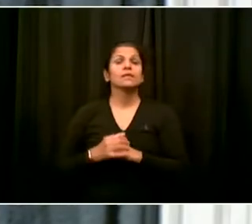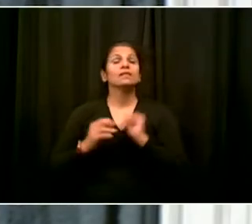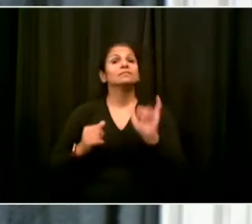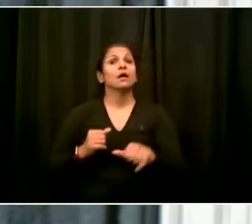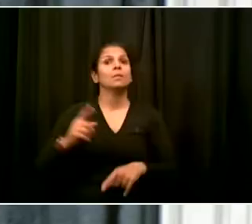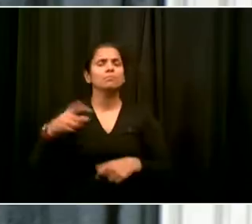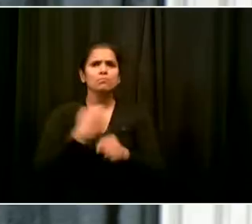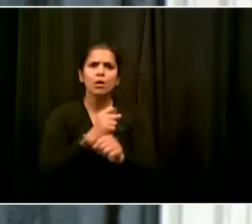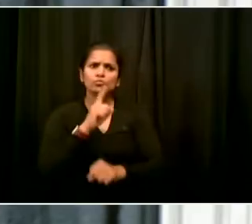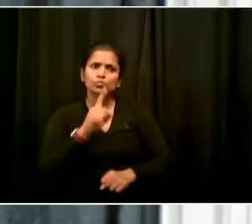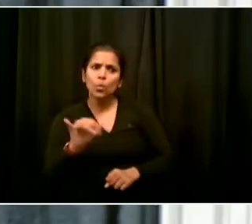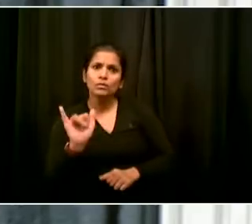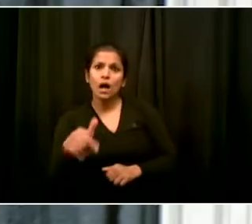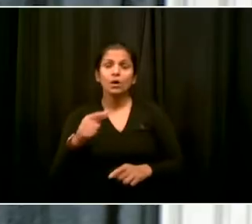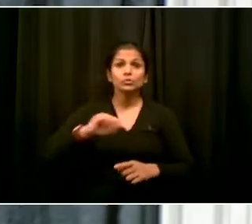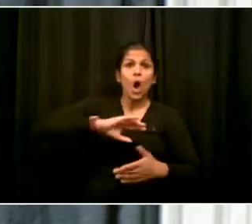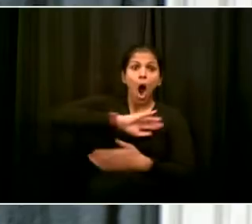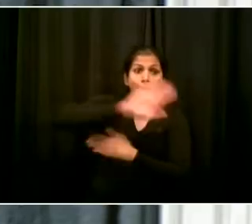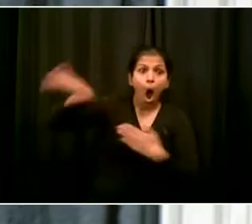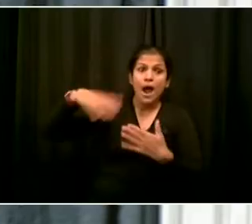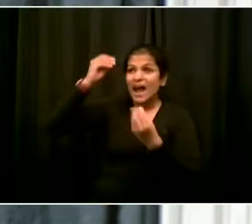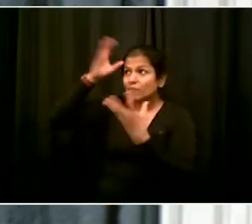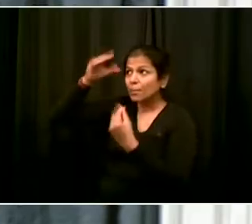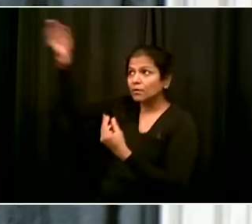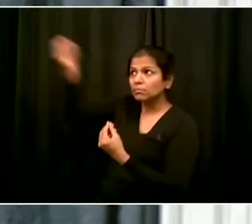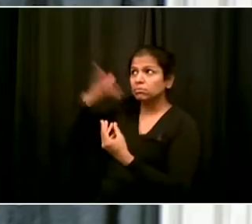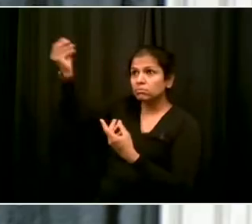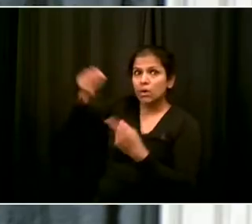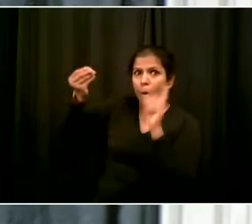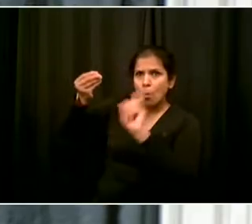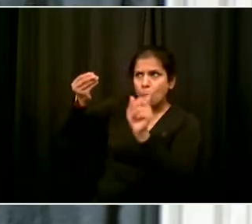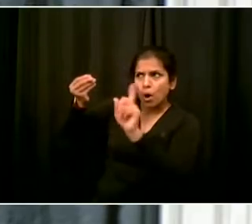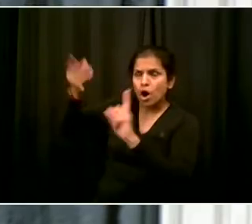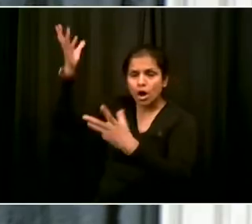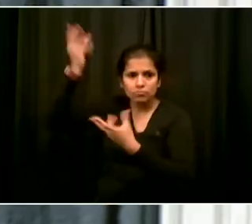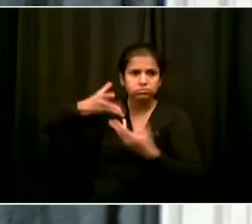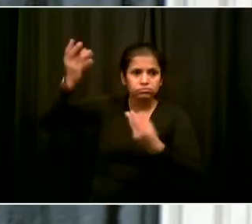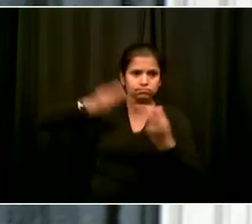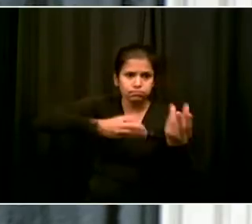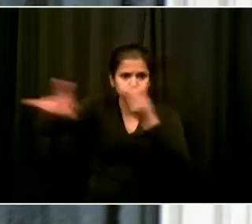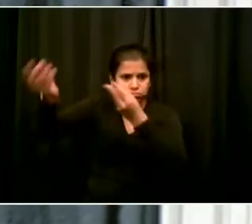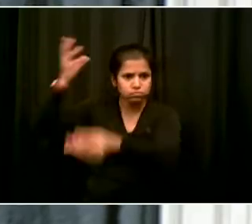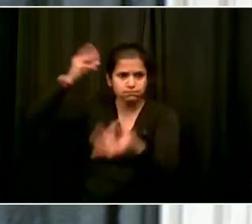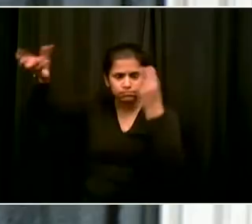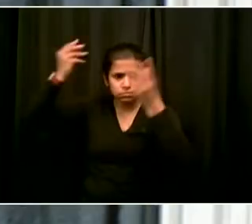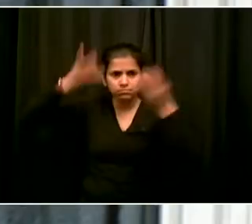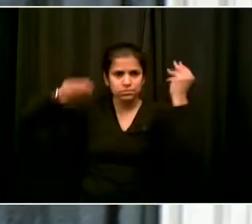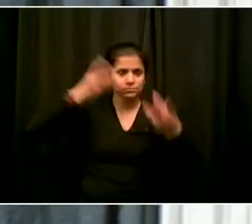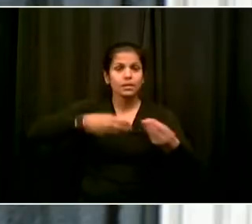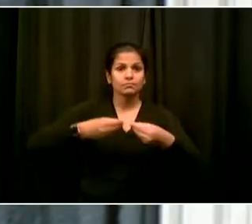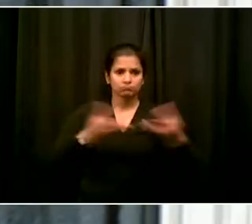SURE THAT ALL NEW YORKERS HAVE ACCESS TO THE LATEST FINFINAORMTITINO.